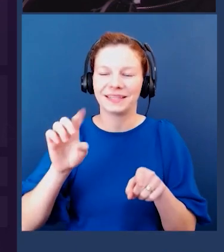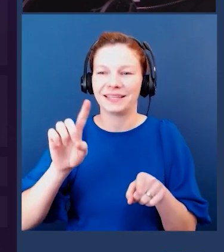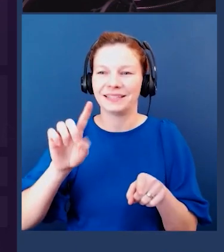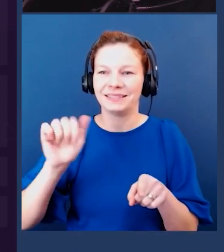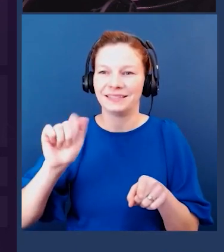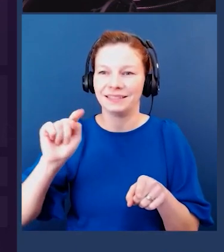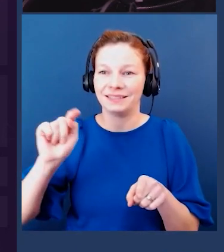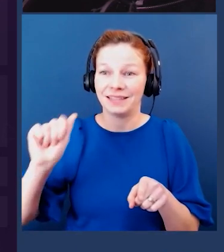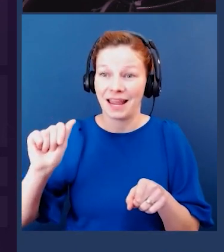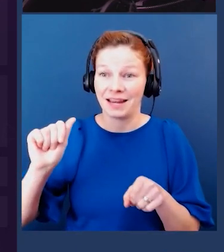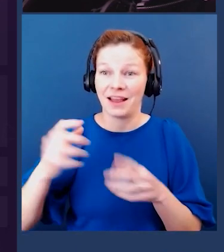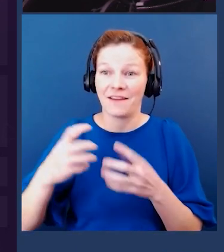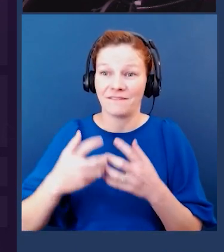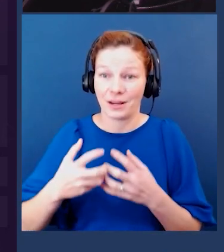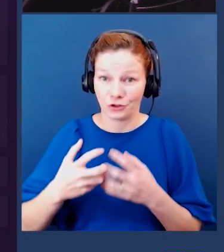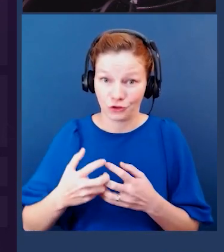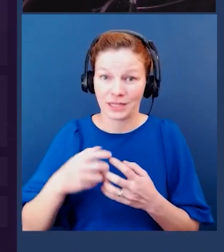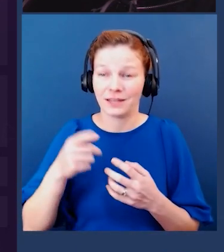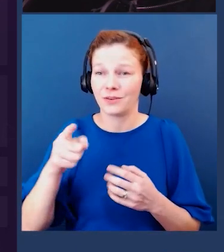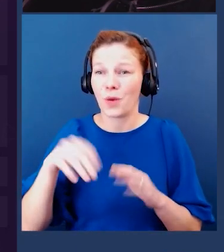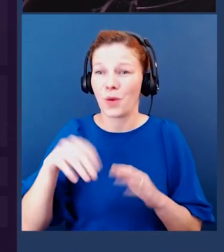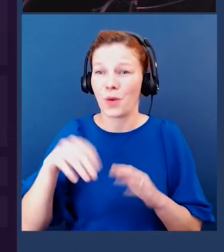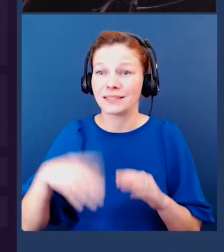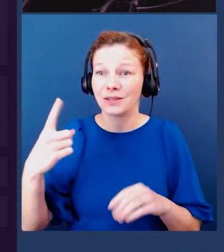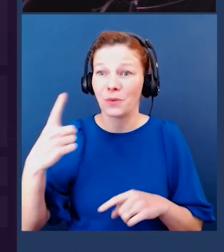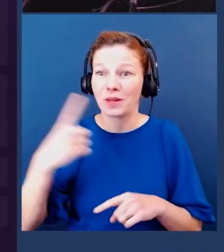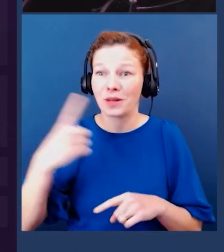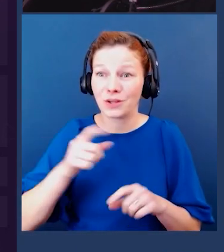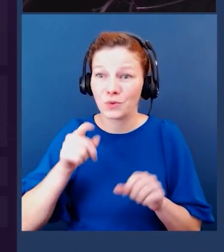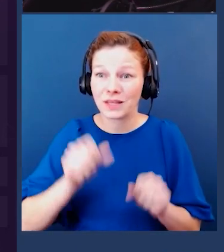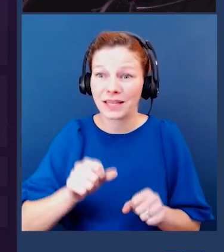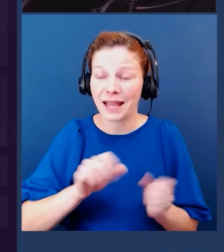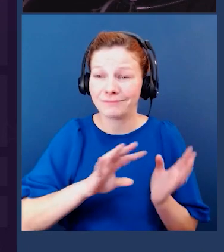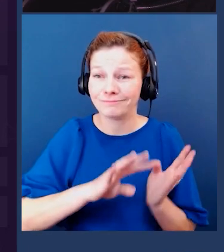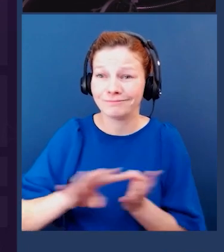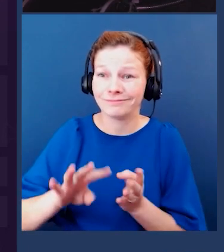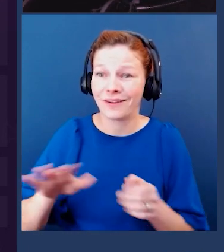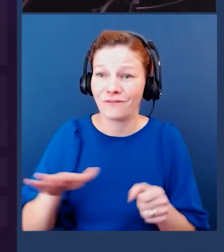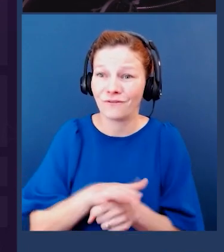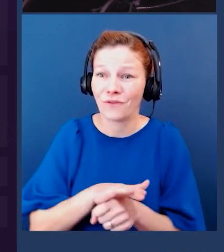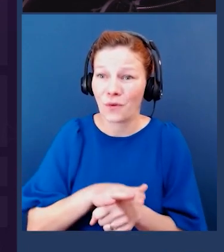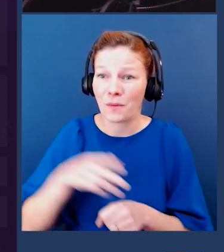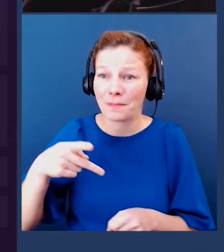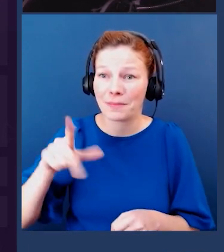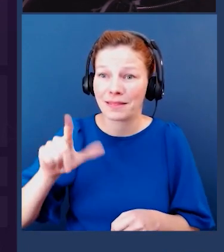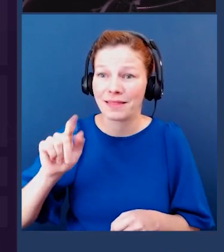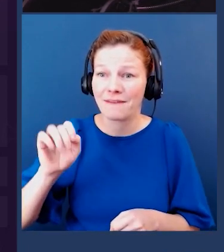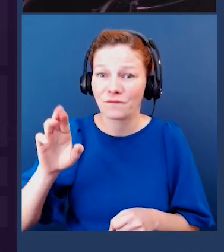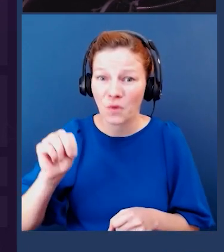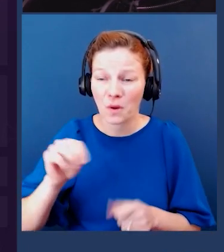in less than a day, you can pipe the entire JSON platform. You can start, you know, slicing and dicing with zero code.